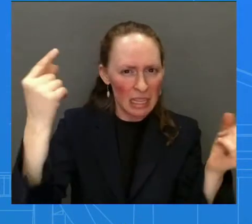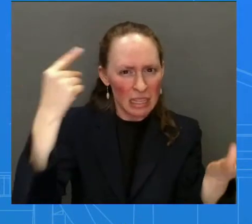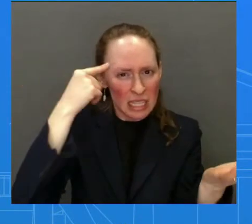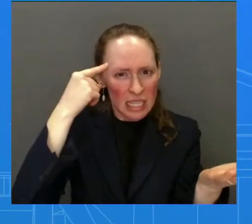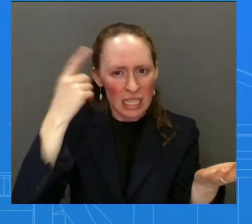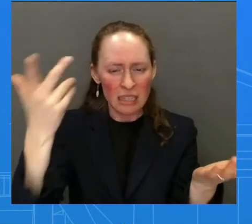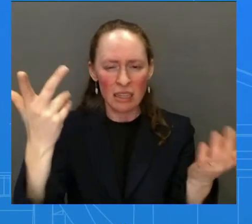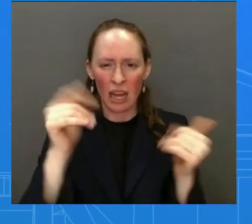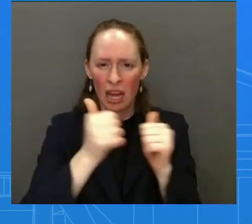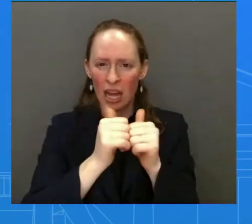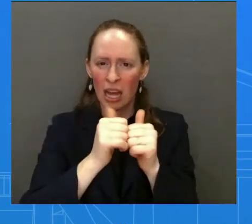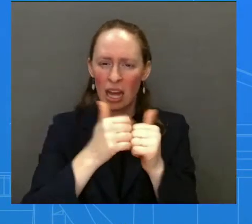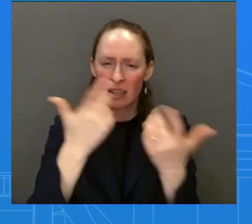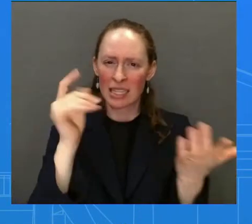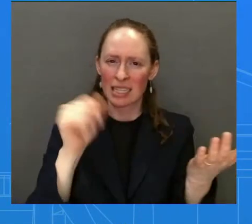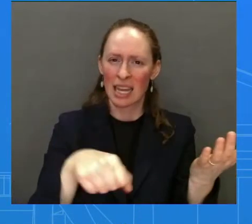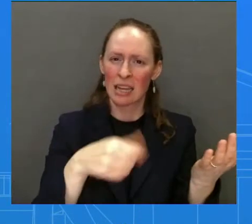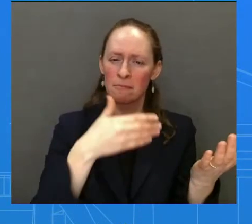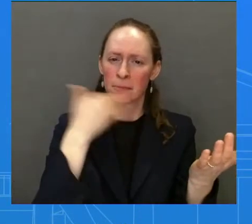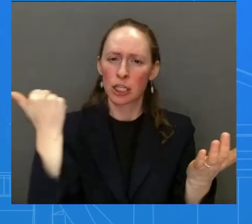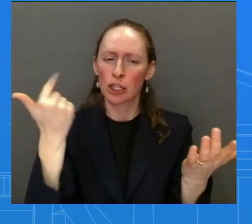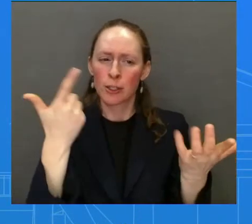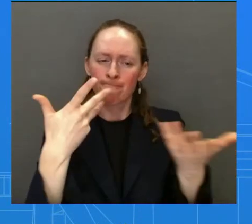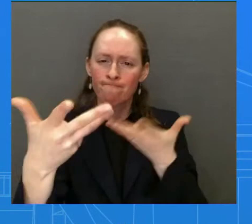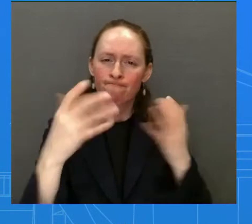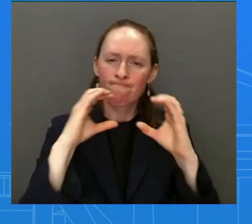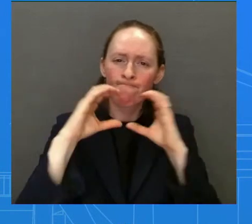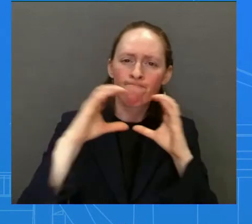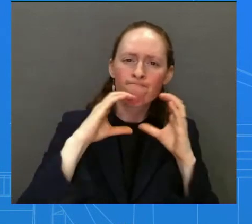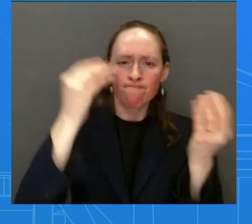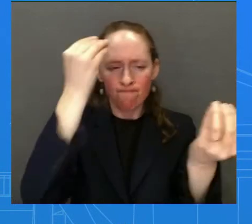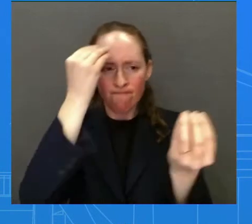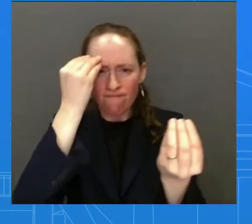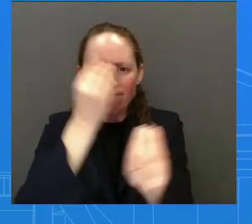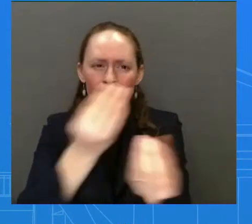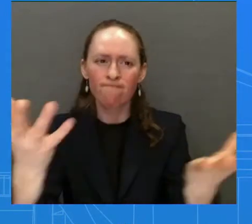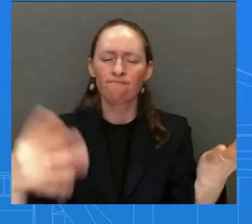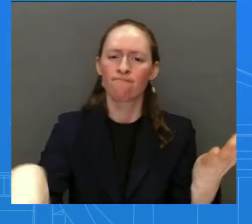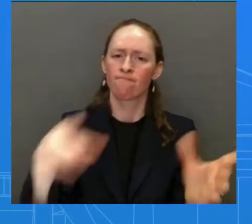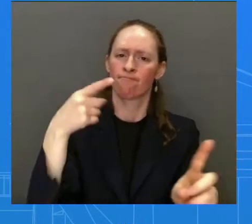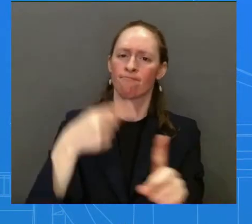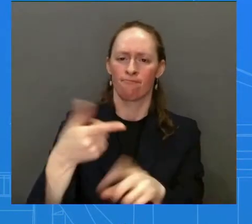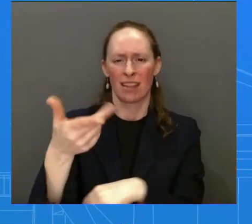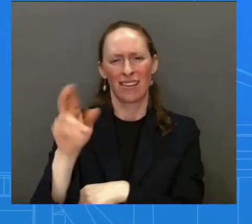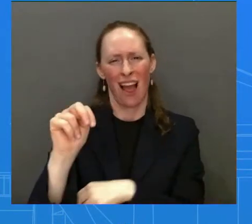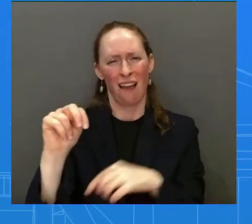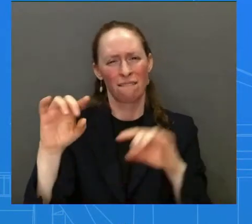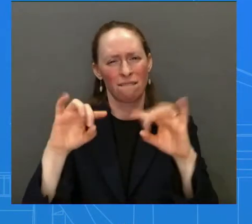we've been through Uvalde in this administration -- looking for some way to have circumstances change